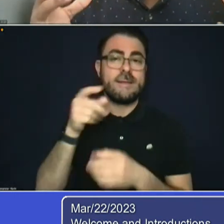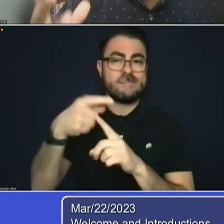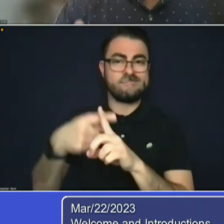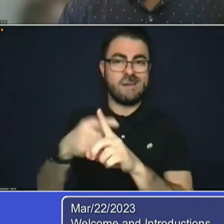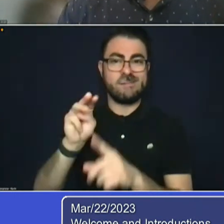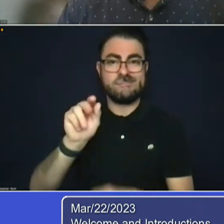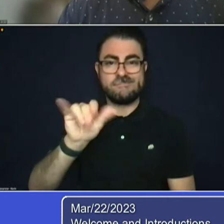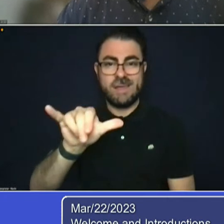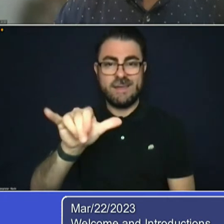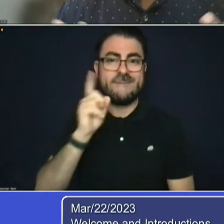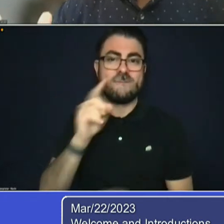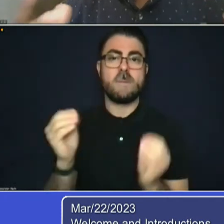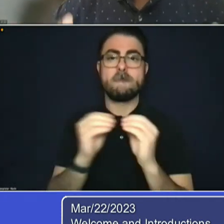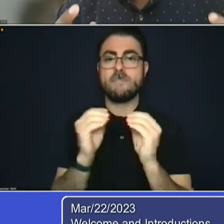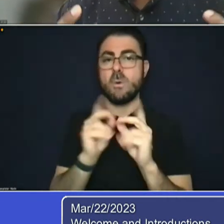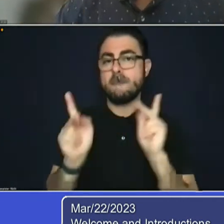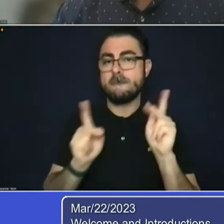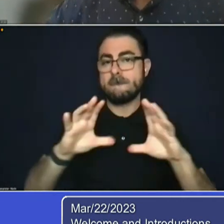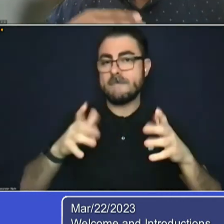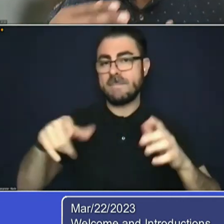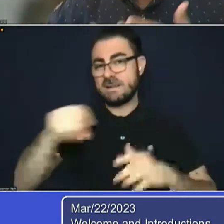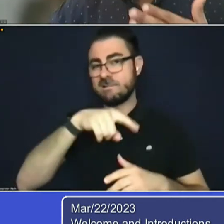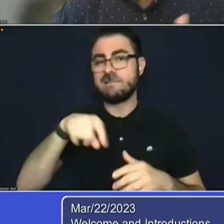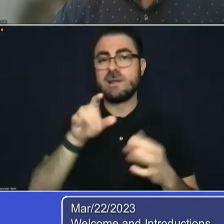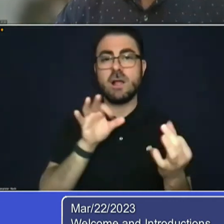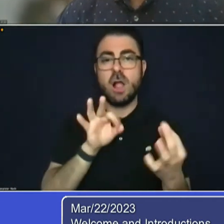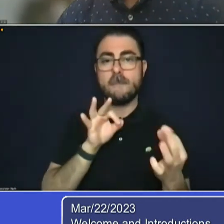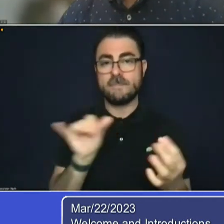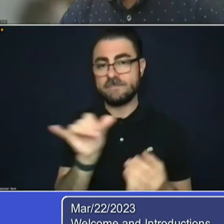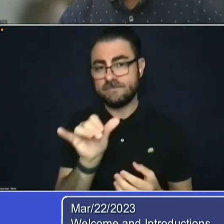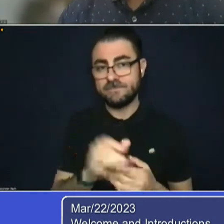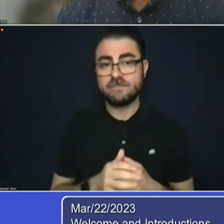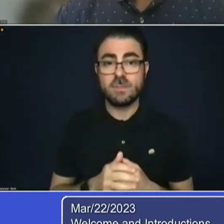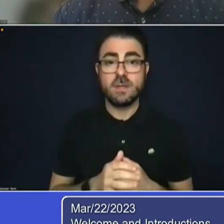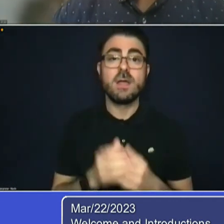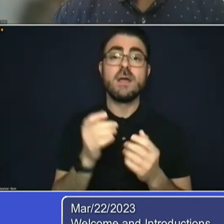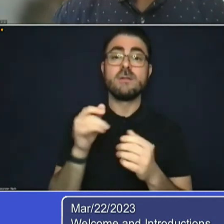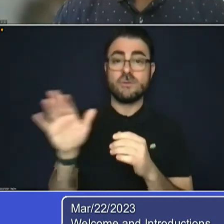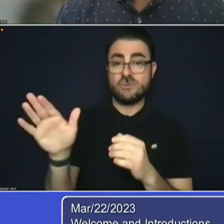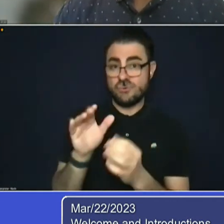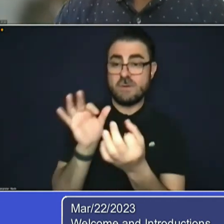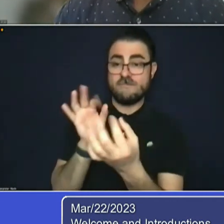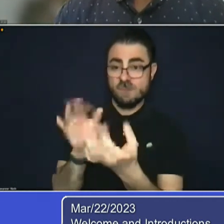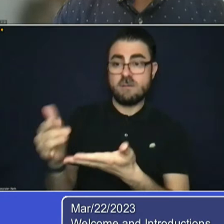MAY, THAT'S GOING TO BE OUR FULLER DRAFT FOR PUBLIC COMMENT AGAIN.